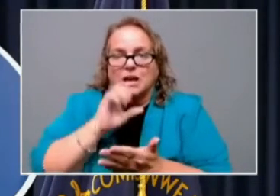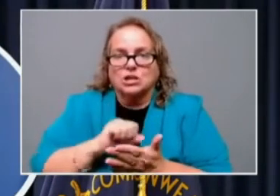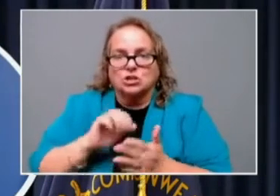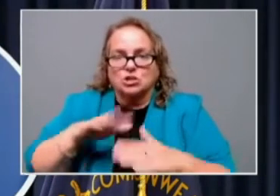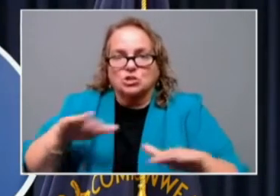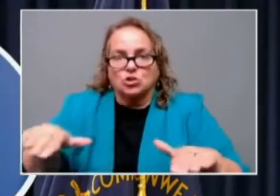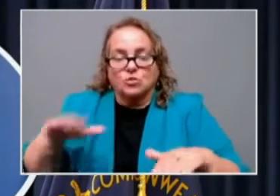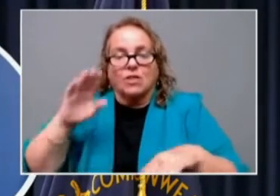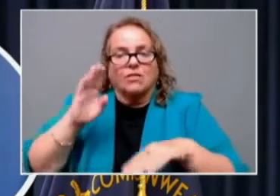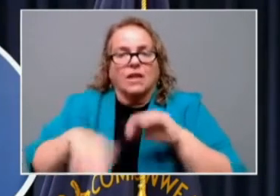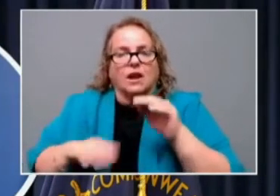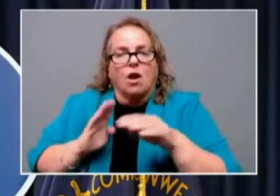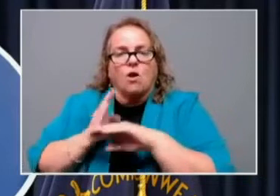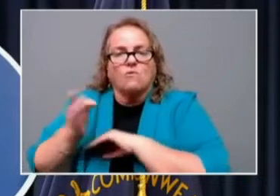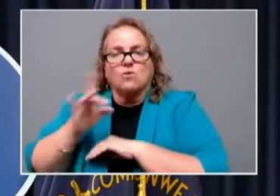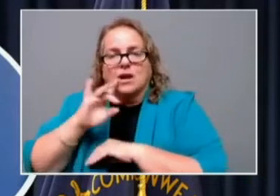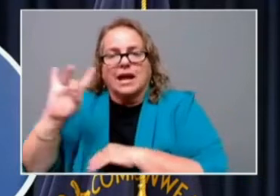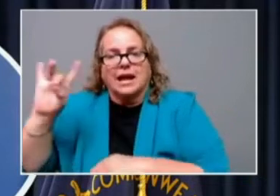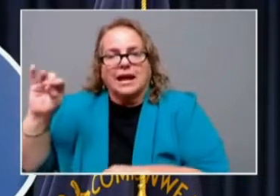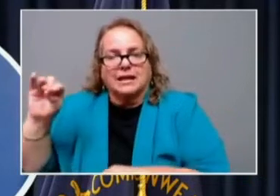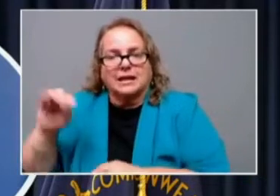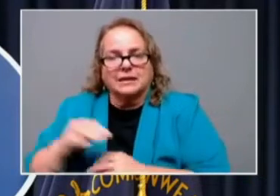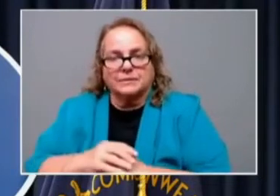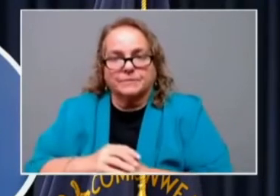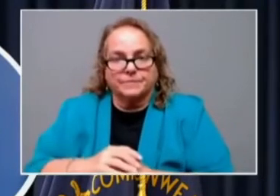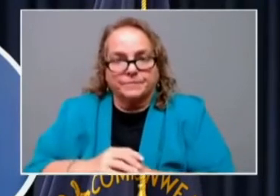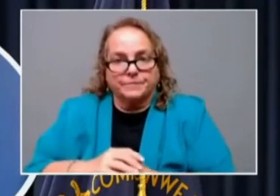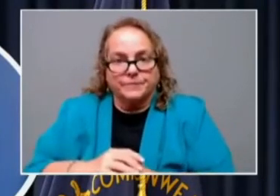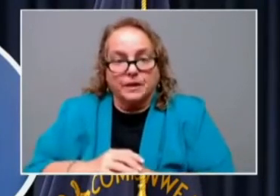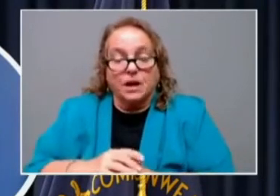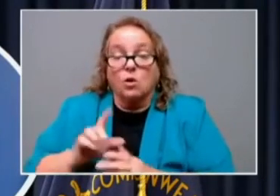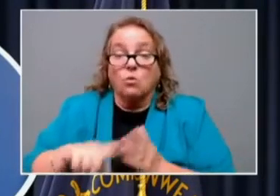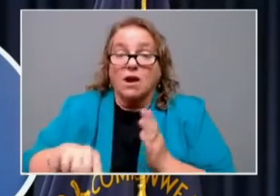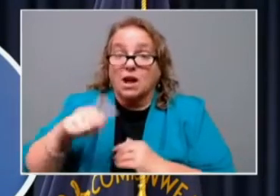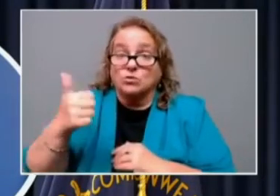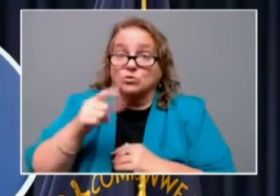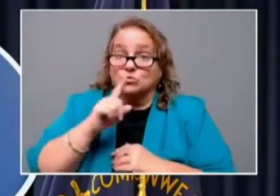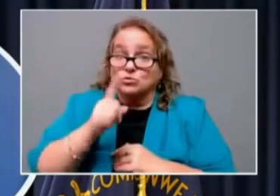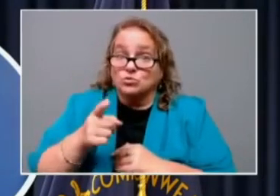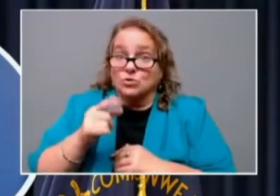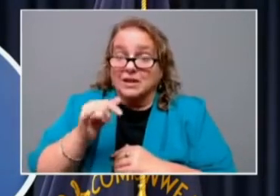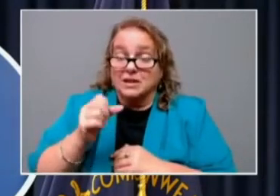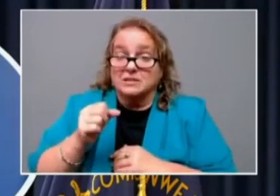And what else is true Is that that population over 80 has well over 91%